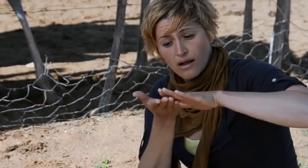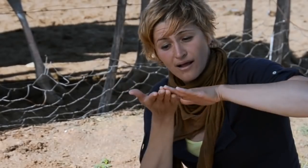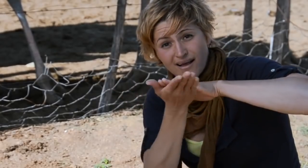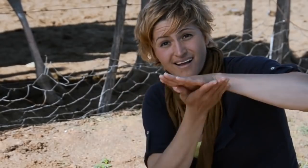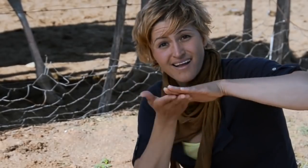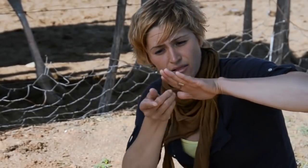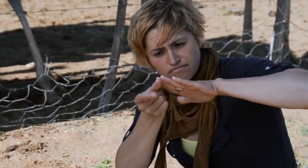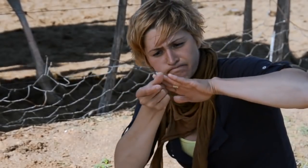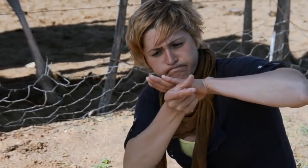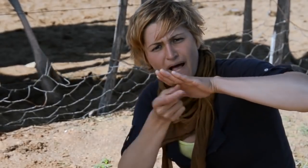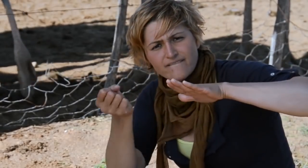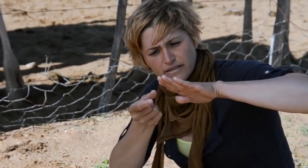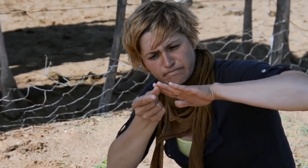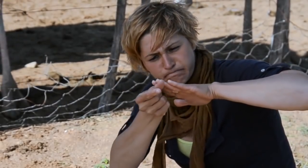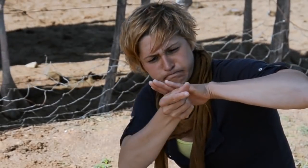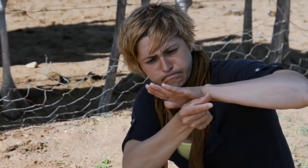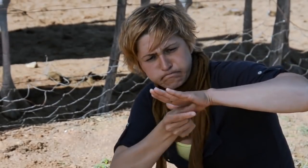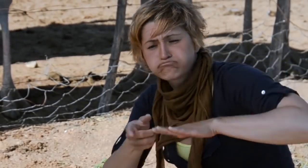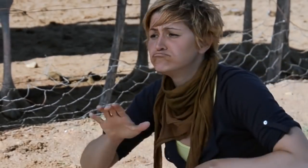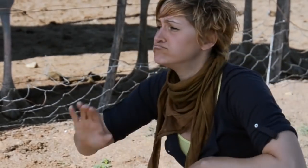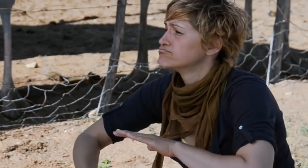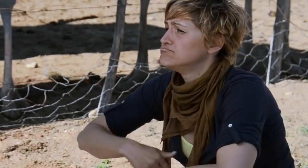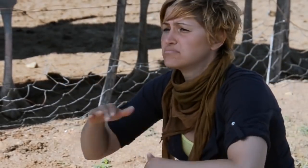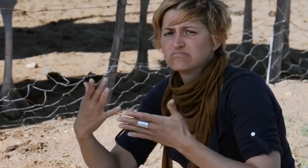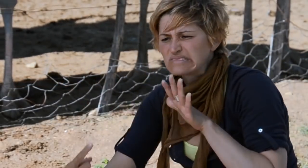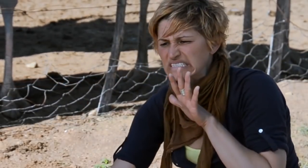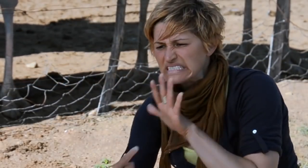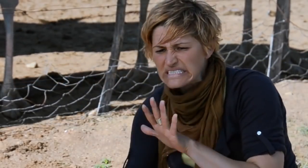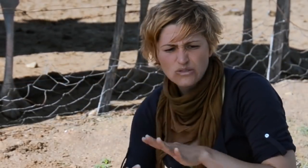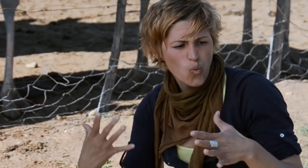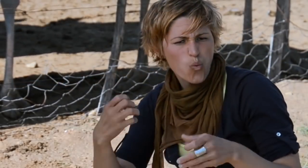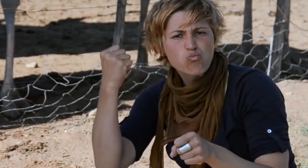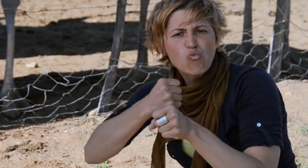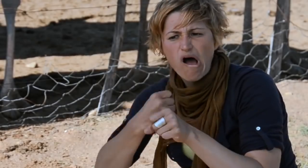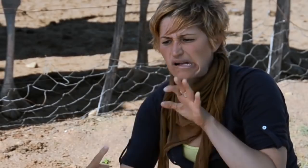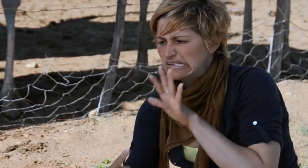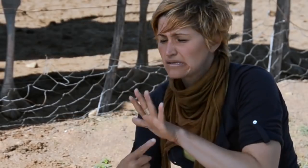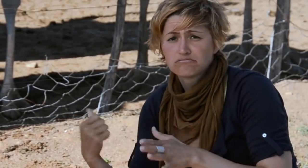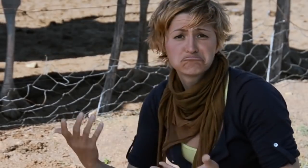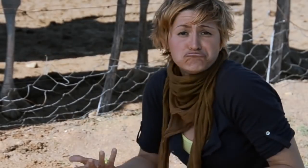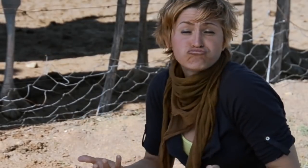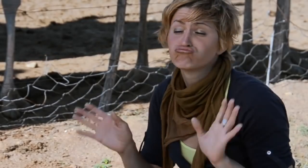The padding of their feet is exactly the